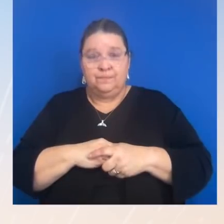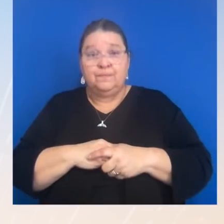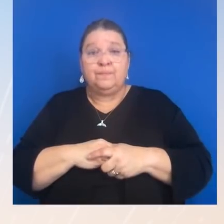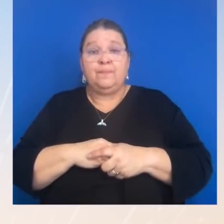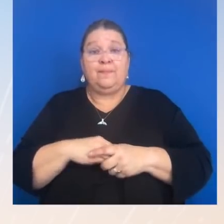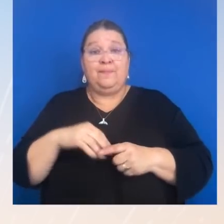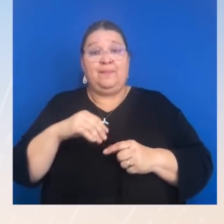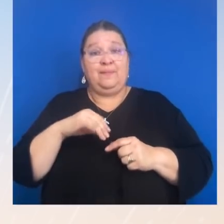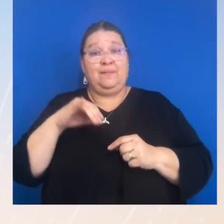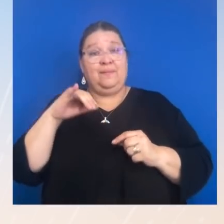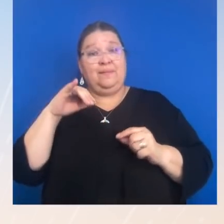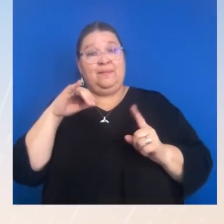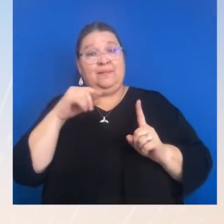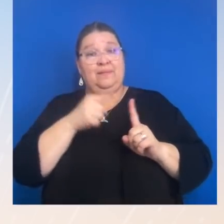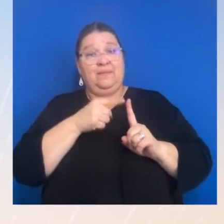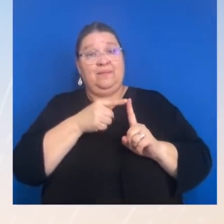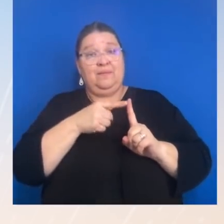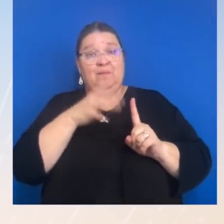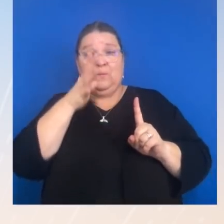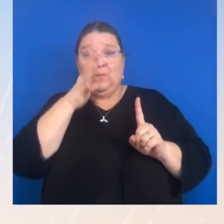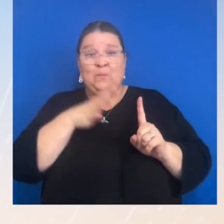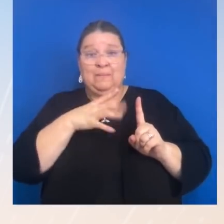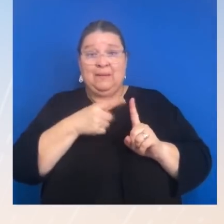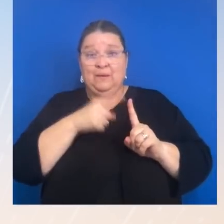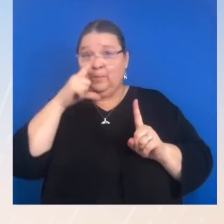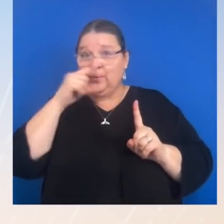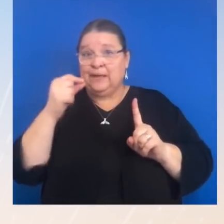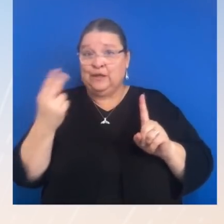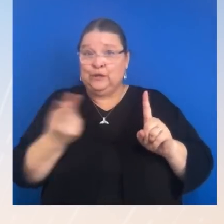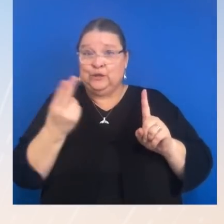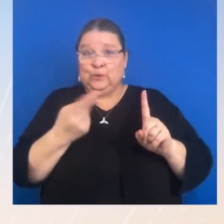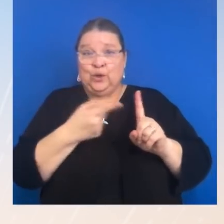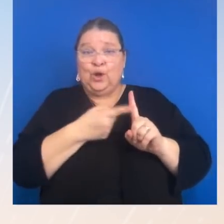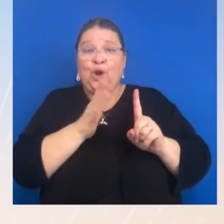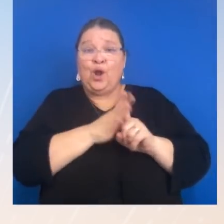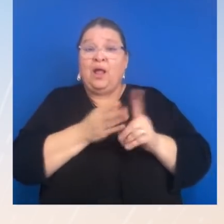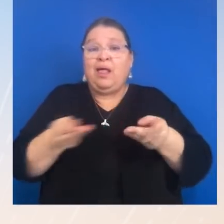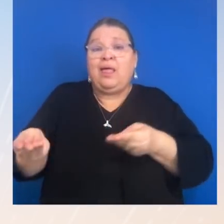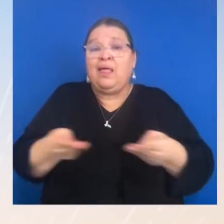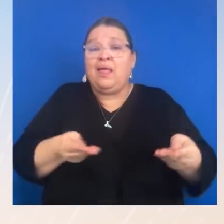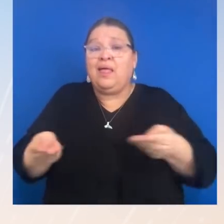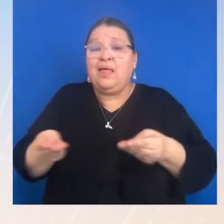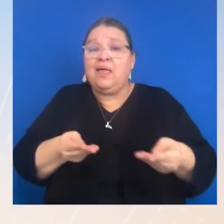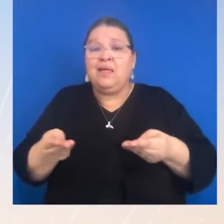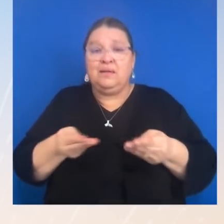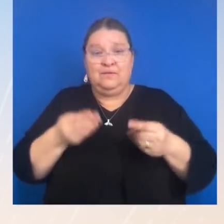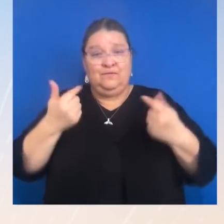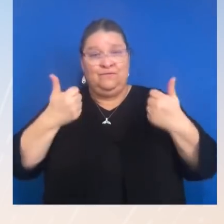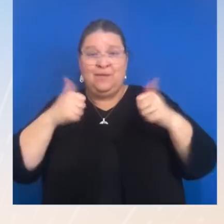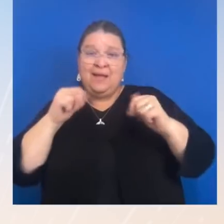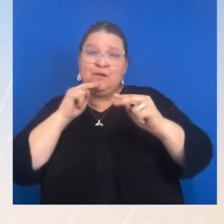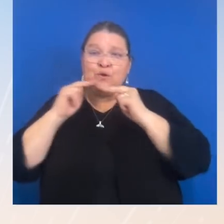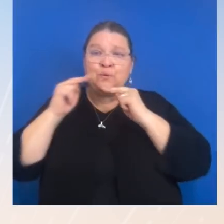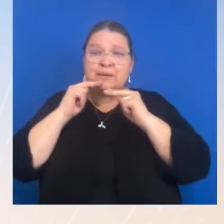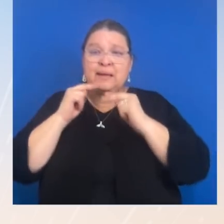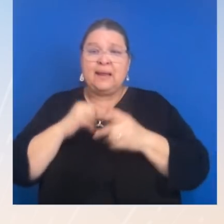to the specifics of this case, April. I certainly understand why you're asking. But our obj- -- our focus right now on our --